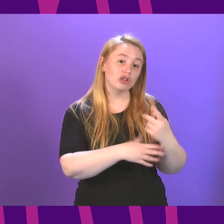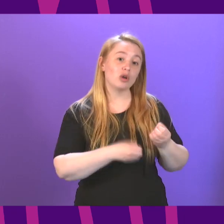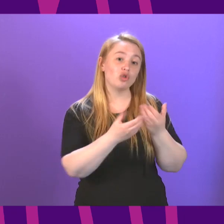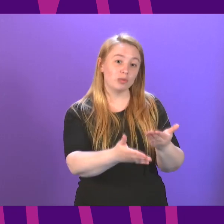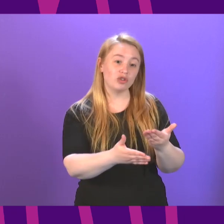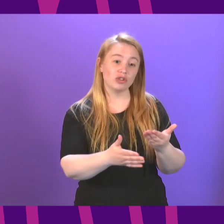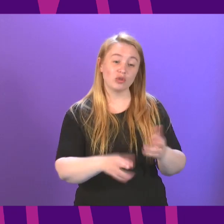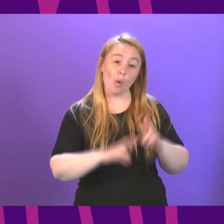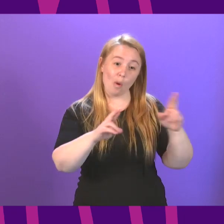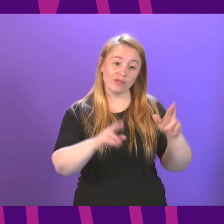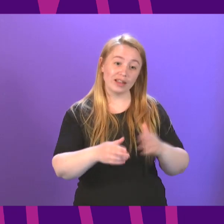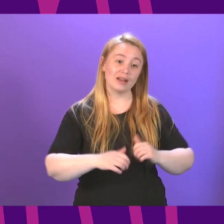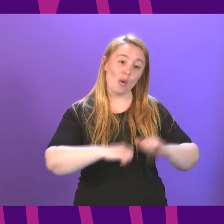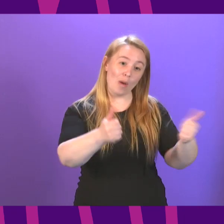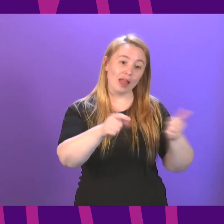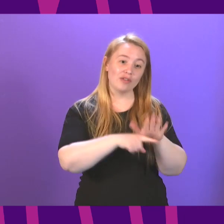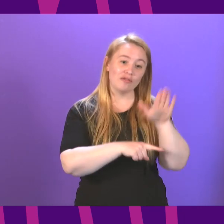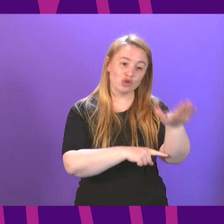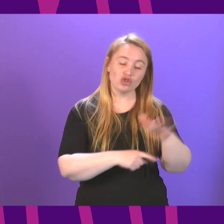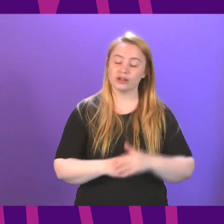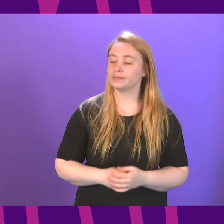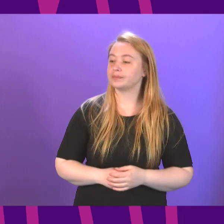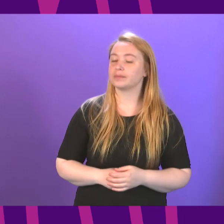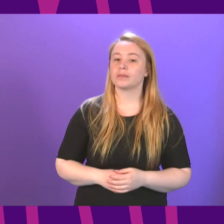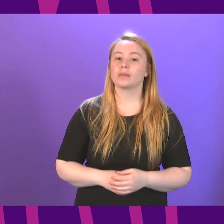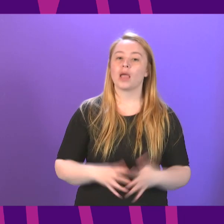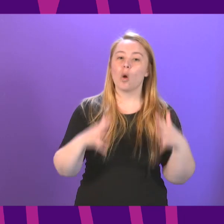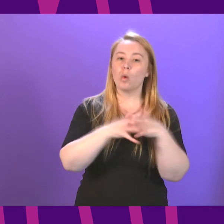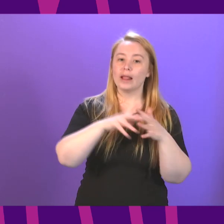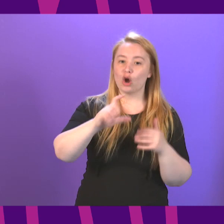Willie Coffey (Kilmarnock